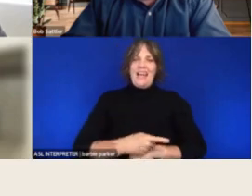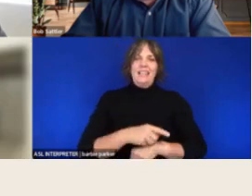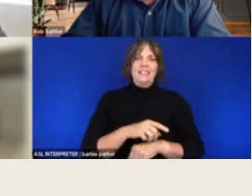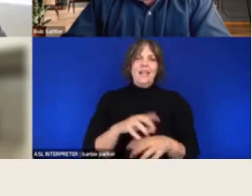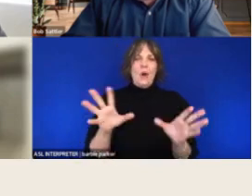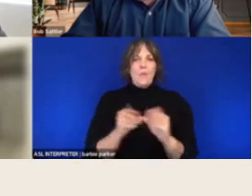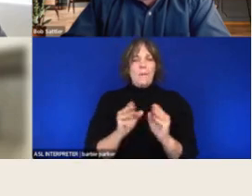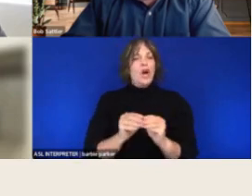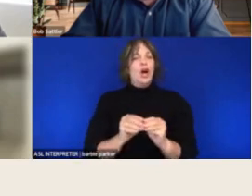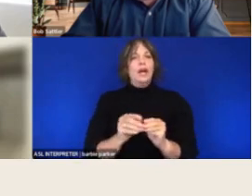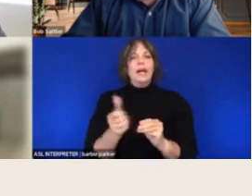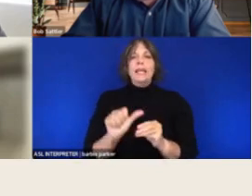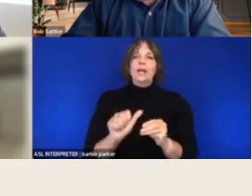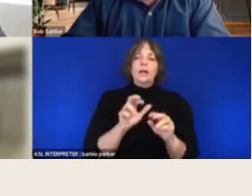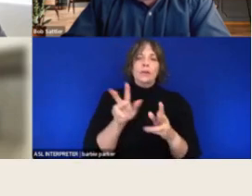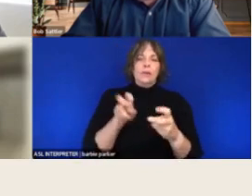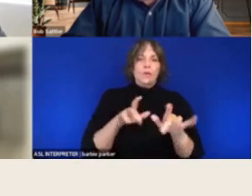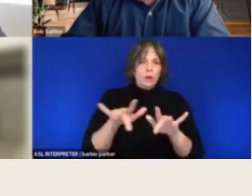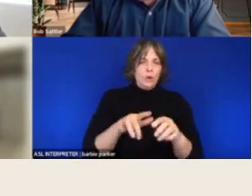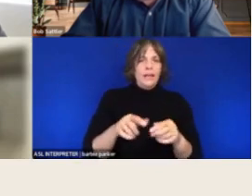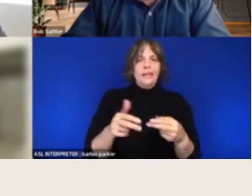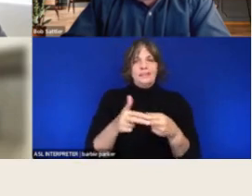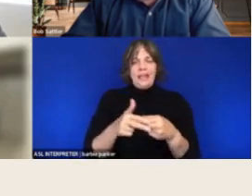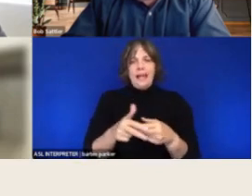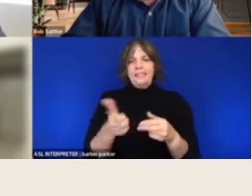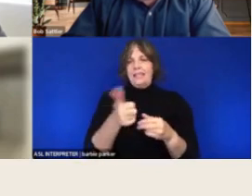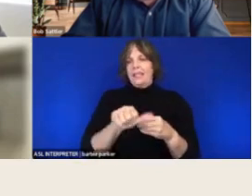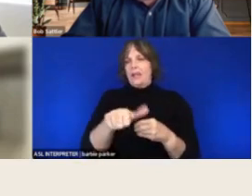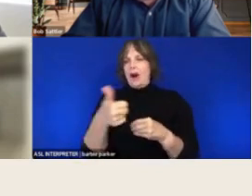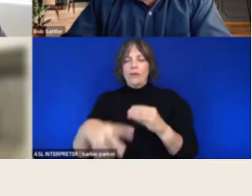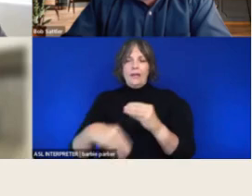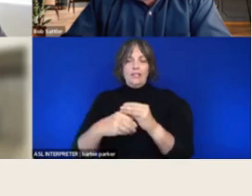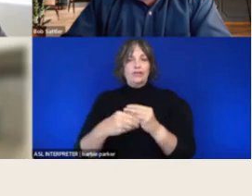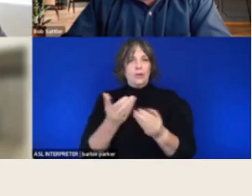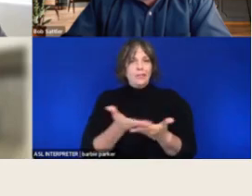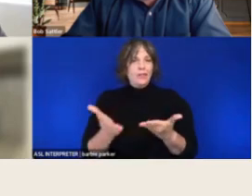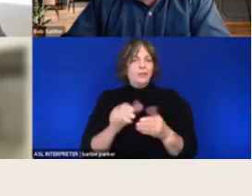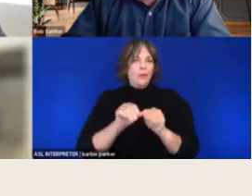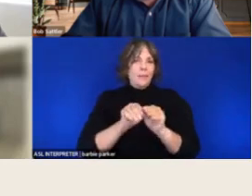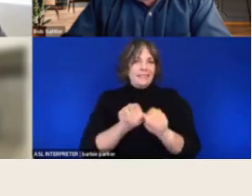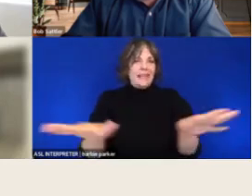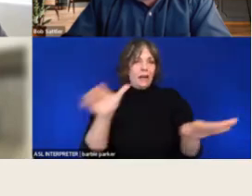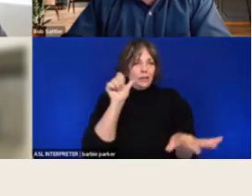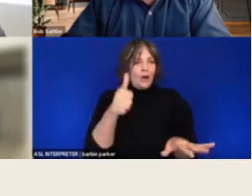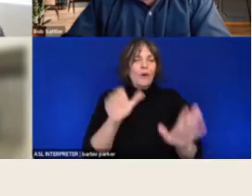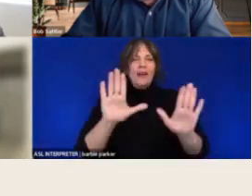slides and any additional materials will be sent out tomorrow, and we hope you have a great rest of your day, take